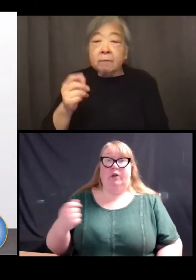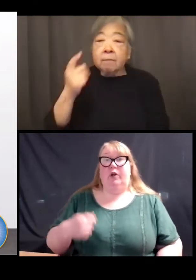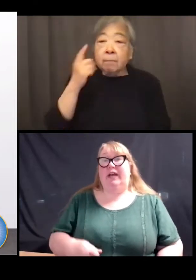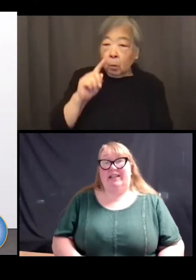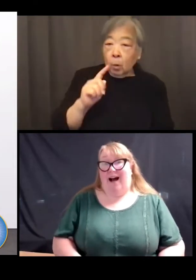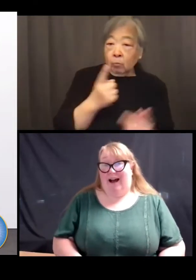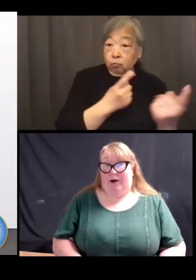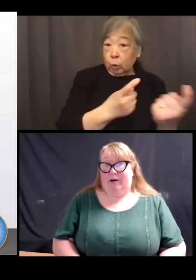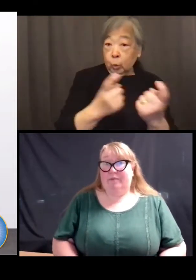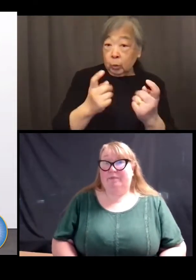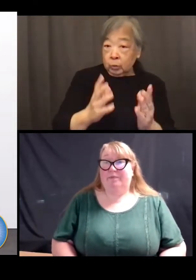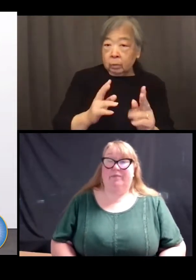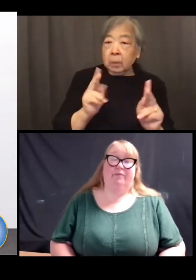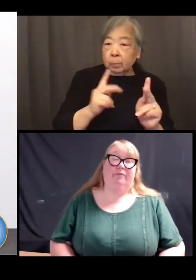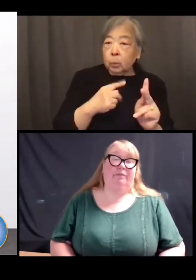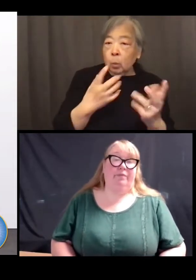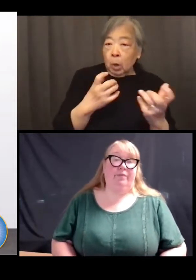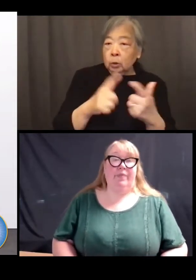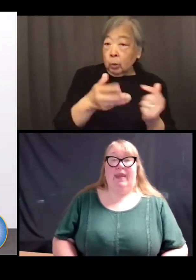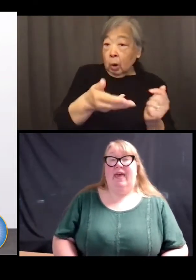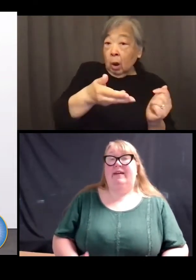are looking to hire.